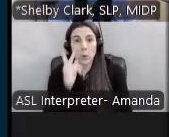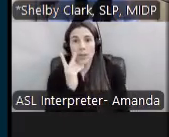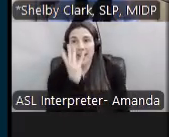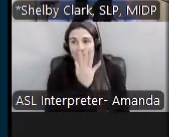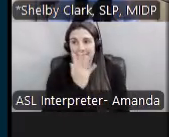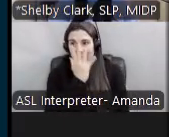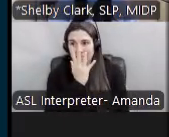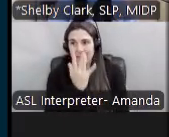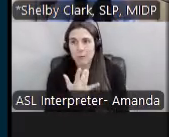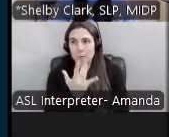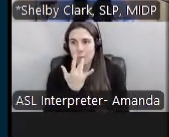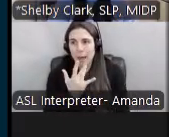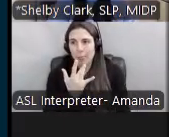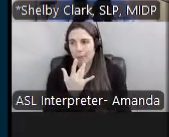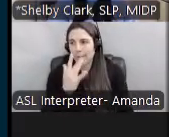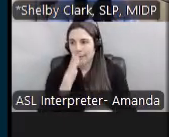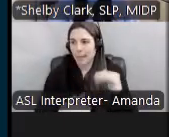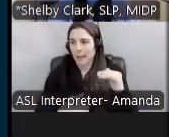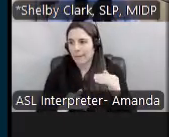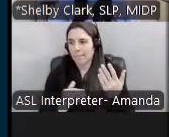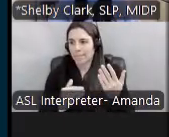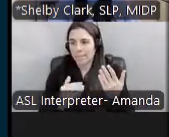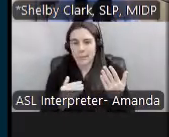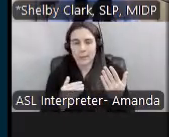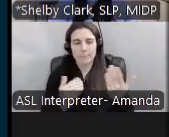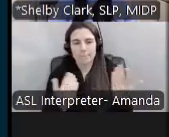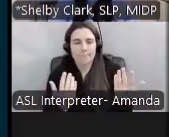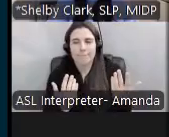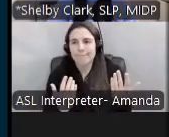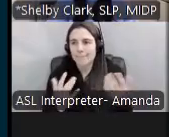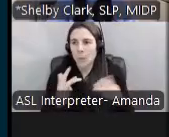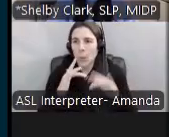than blank screens. When you're presenting in a virtual world,